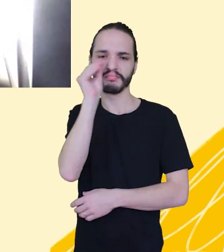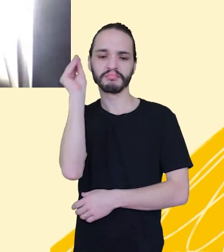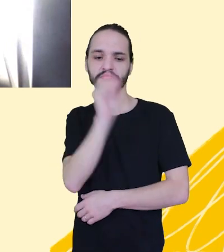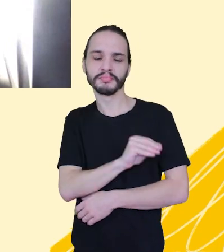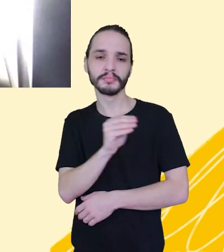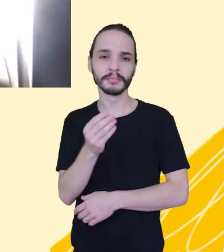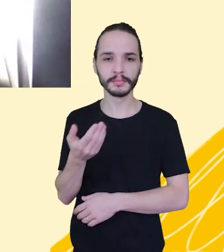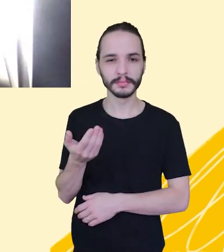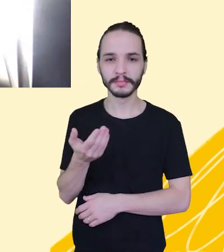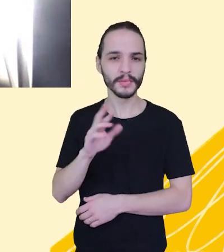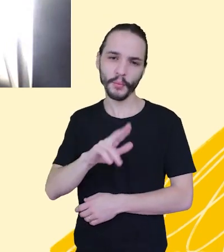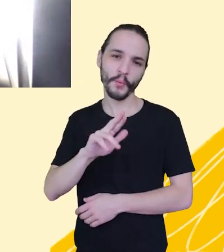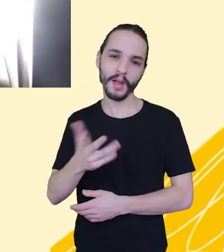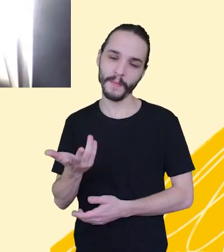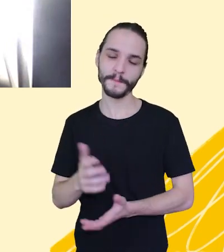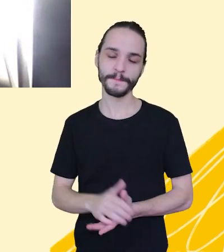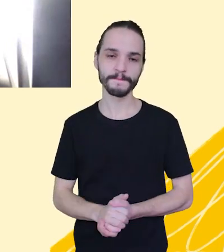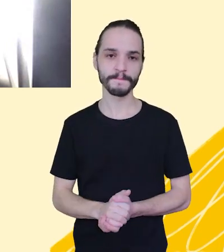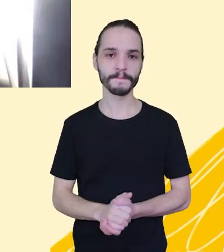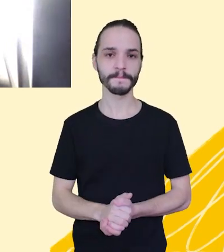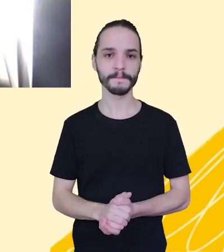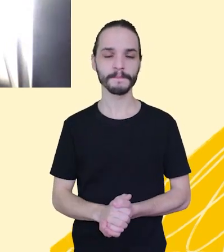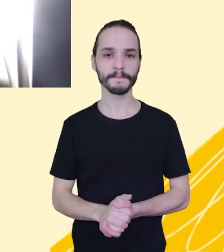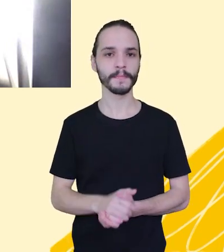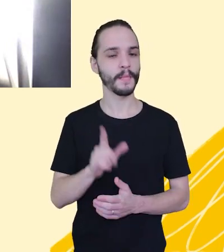It's the opposite. It's clearly the opposite.